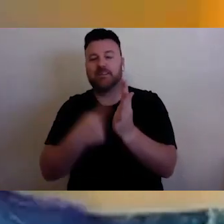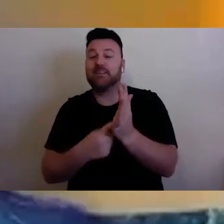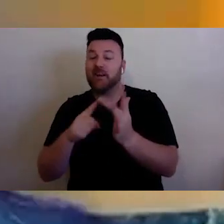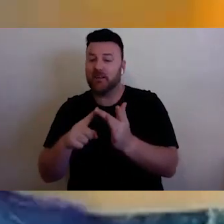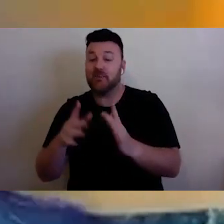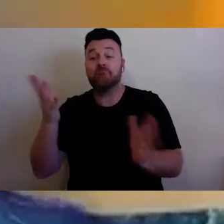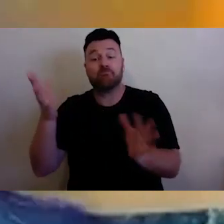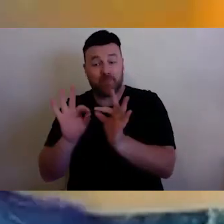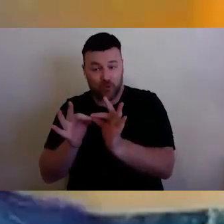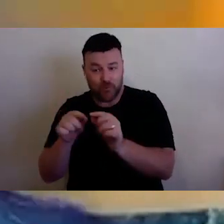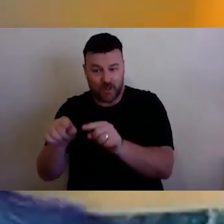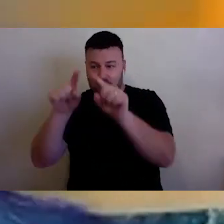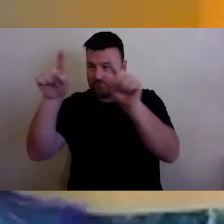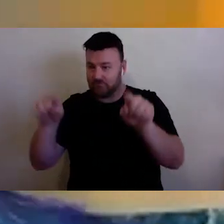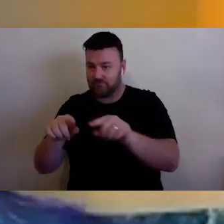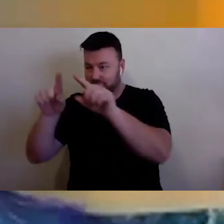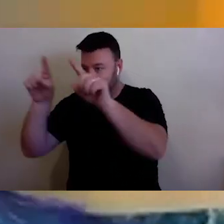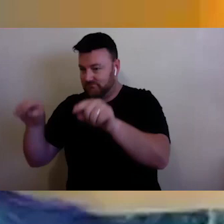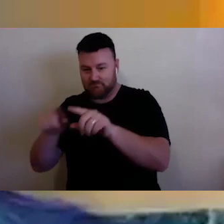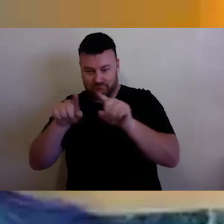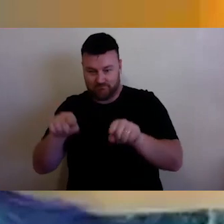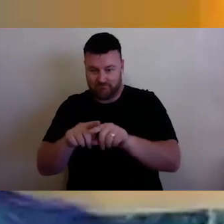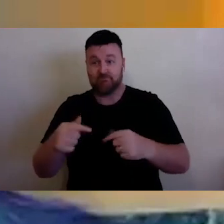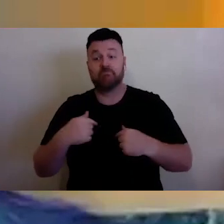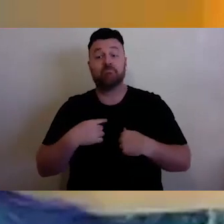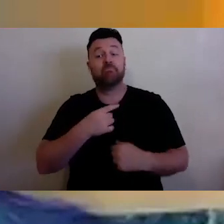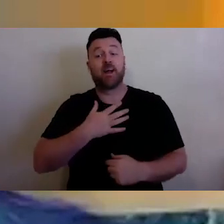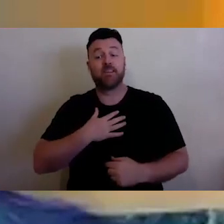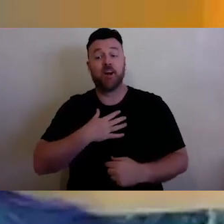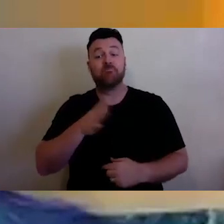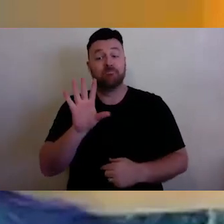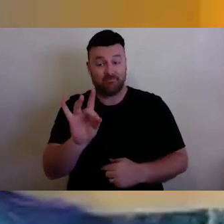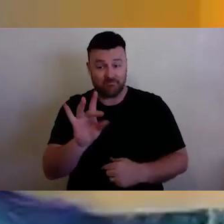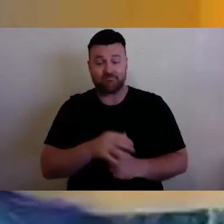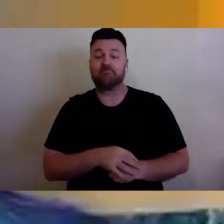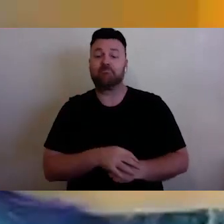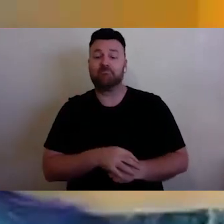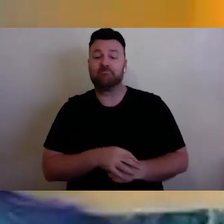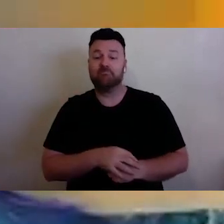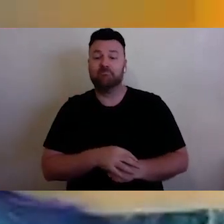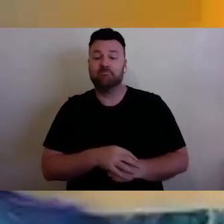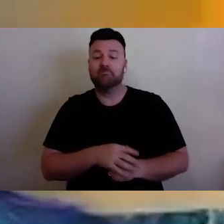I myself am a queer man in my early to mid-late 30s, I have brown messy hair,